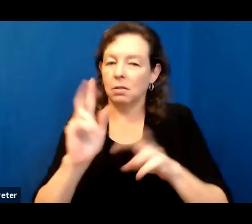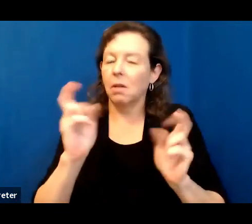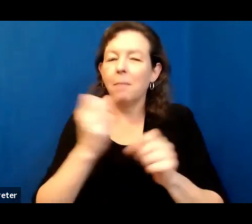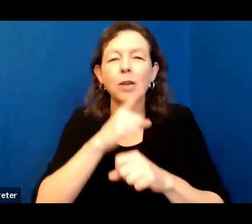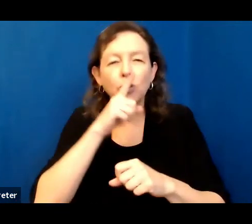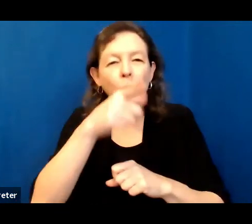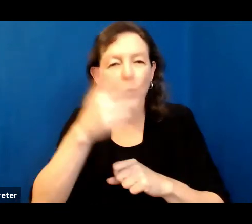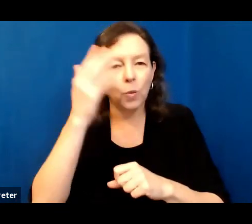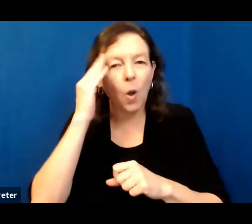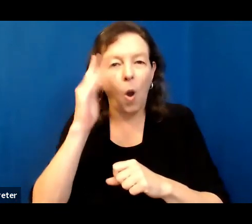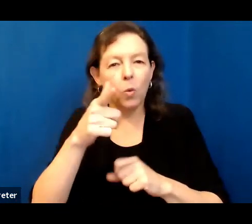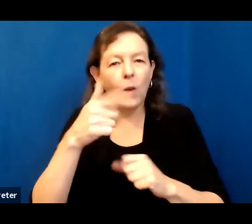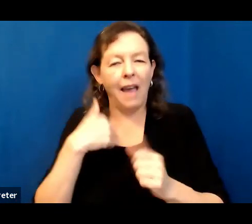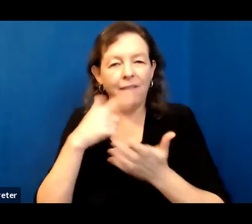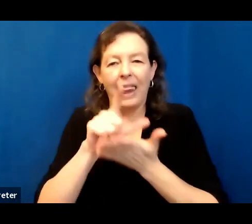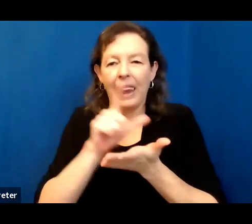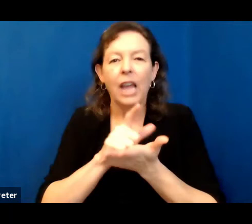in that area as well, that can help with those processes.